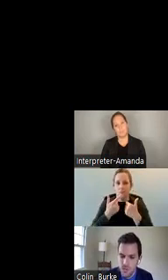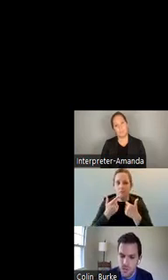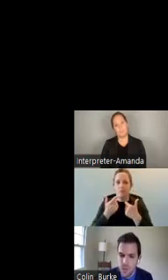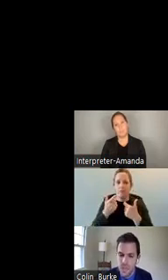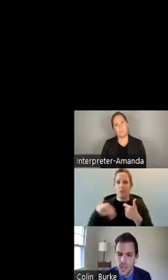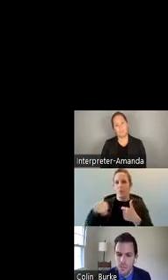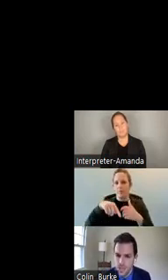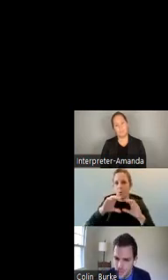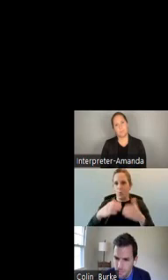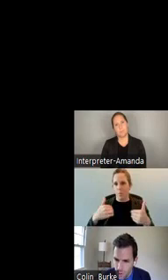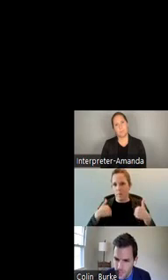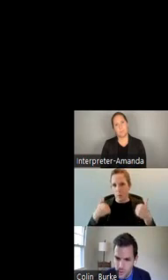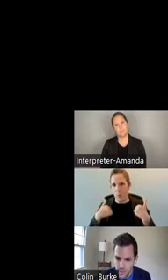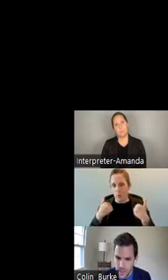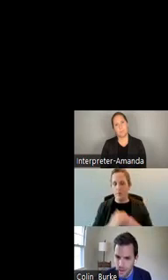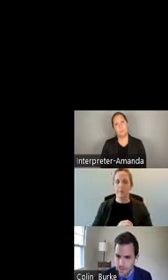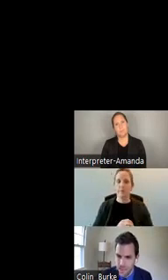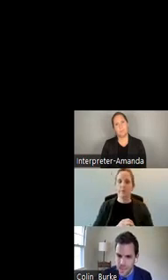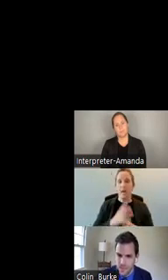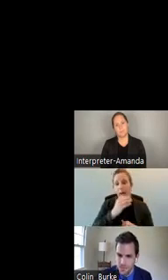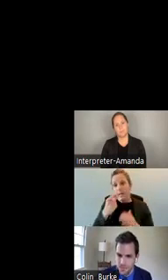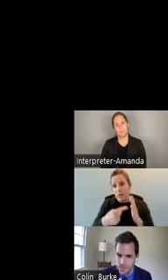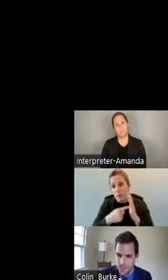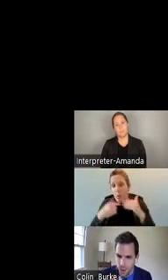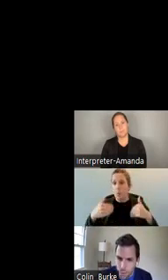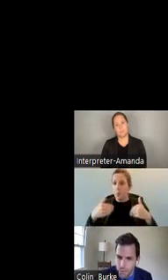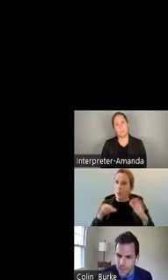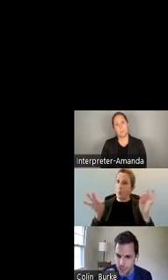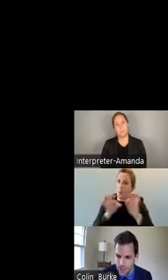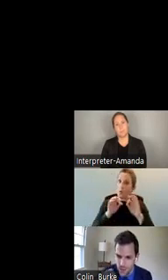of Youth but also the importance of doing that right because the hope would be that we could